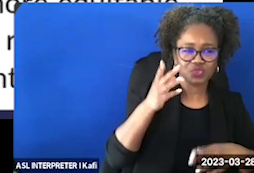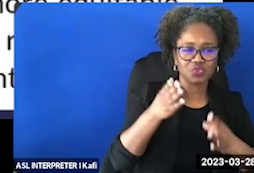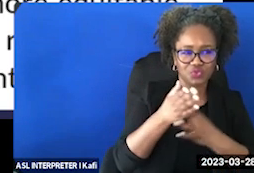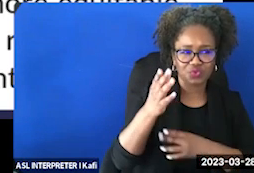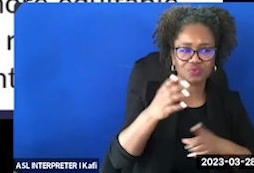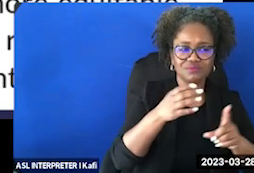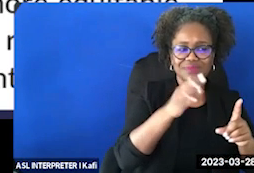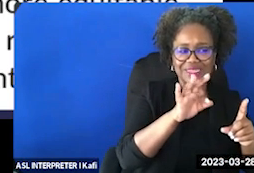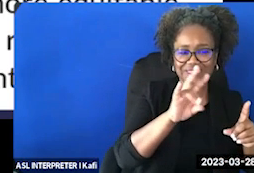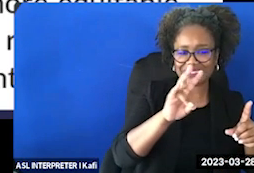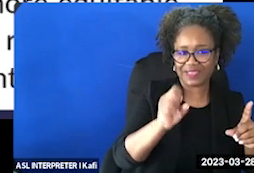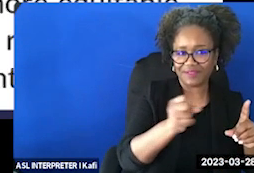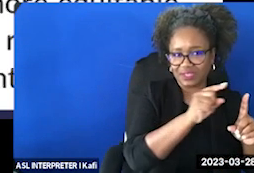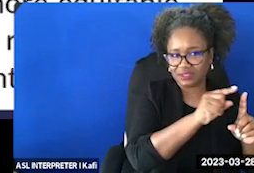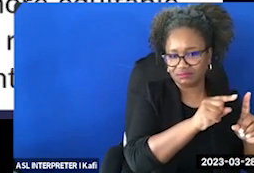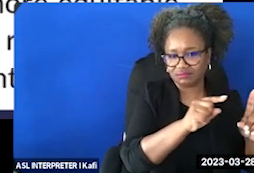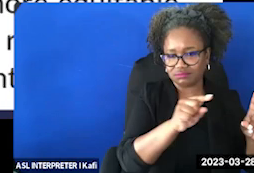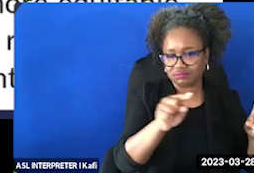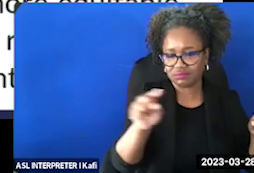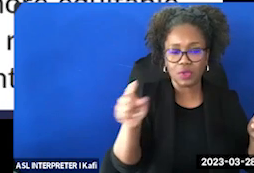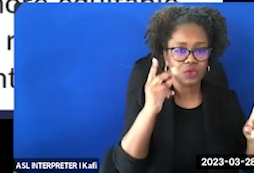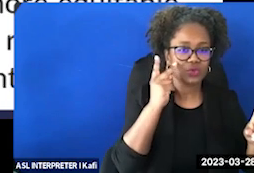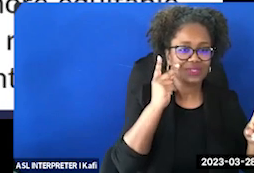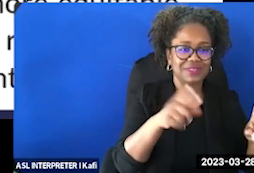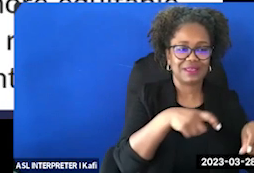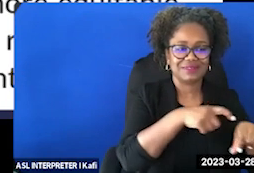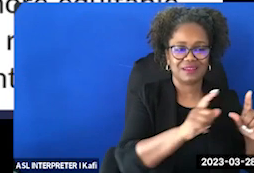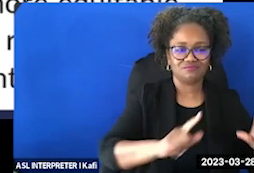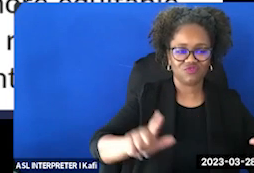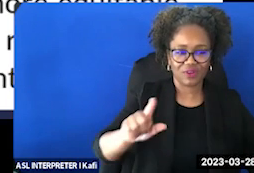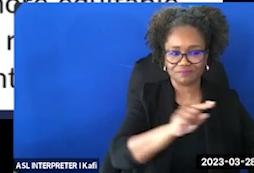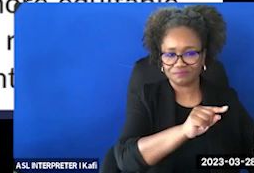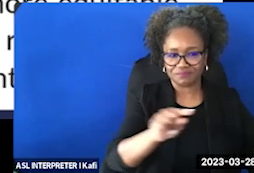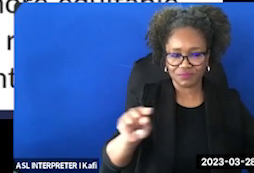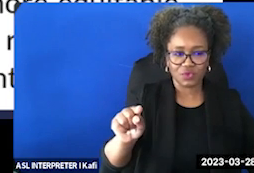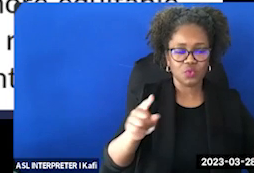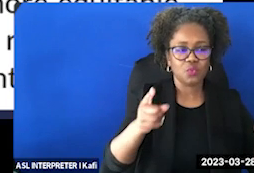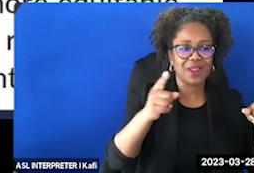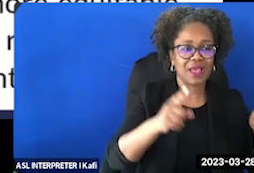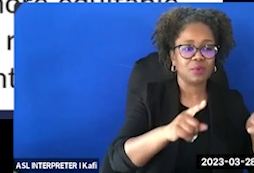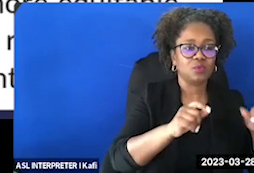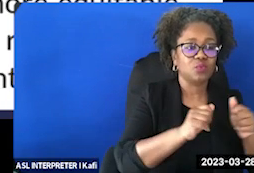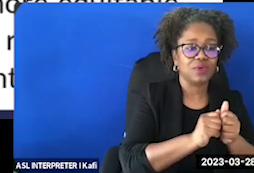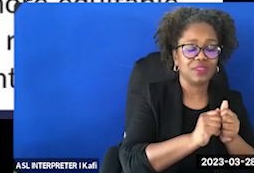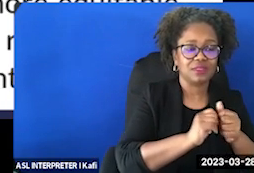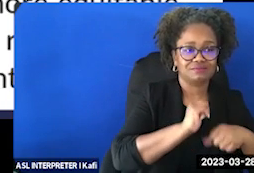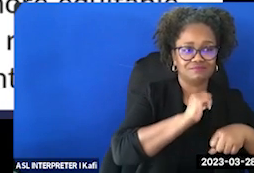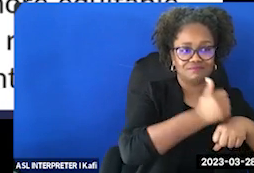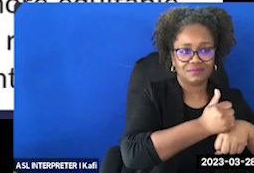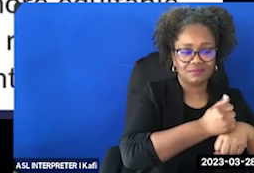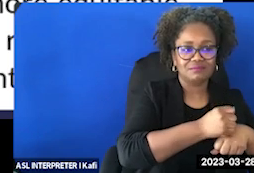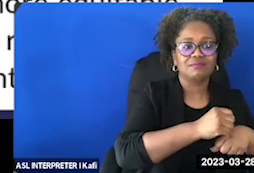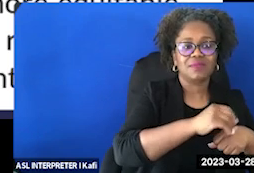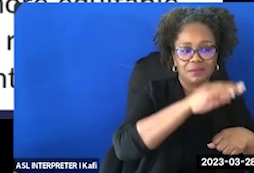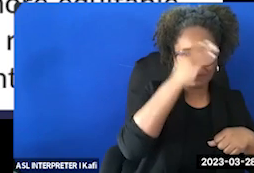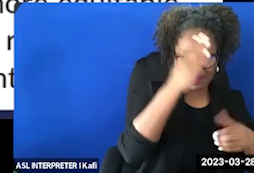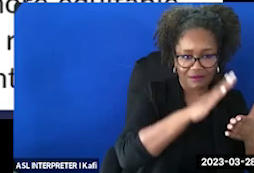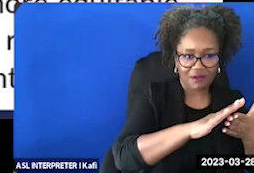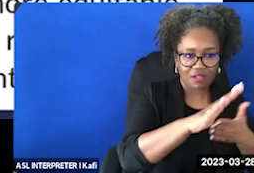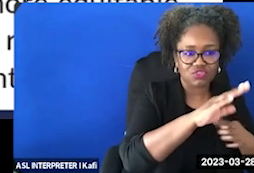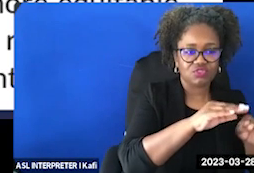Debbie Stine, Science & Technology Policy Academy: this self, that that the what happened, and originally with the black colleges and universities, are spreading through other diverse communities.